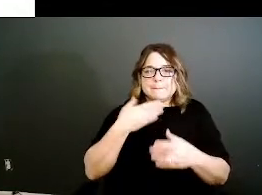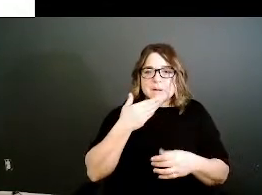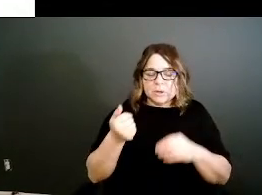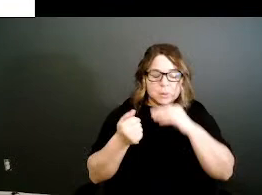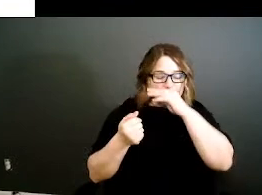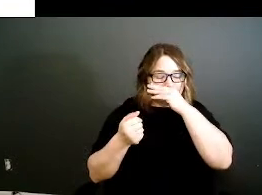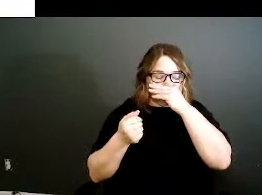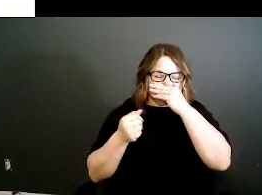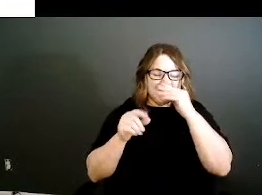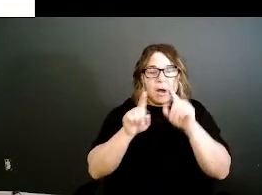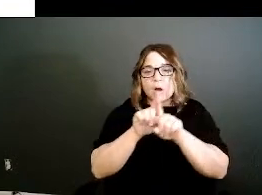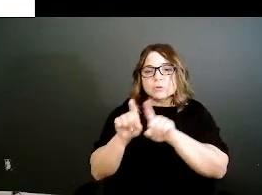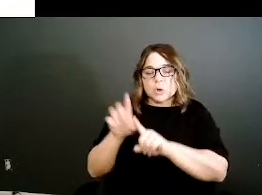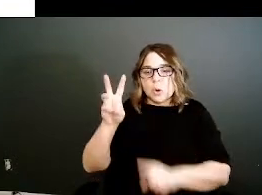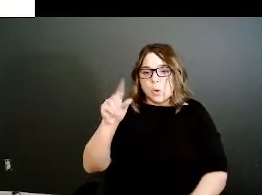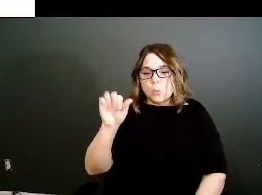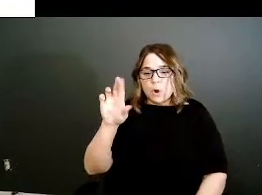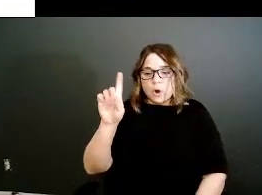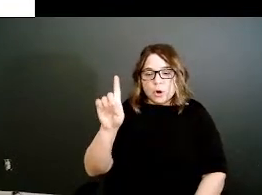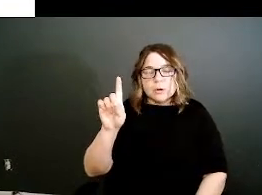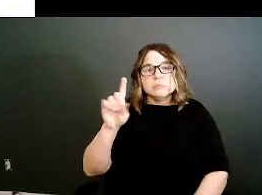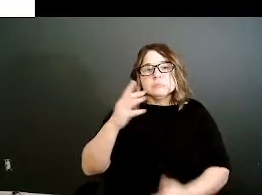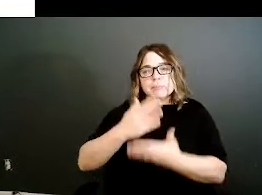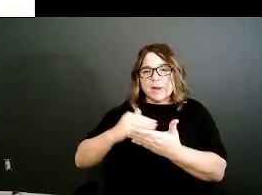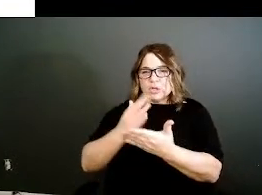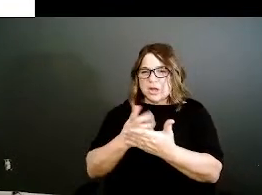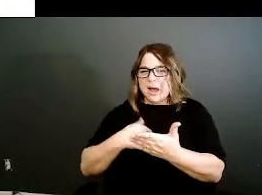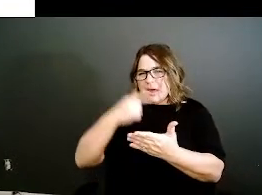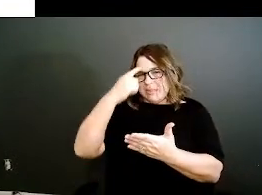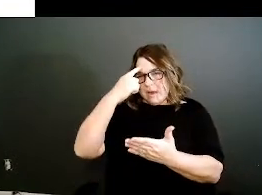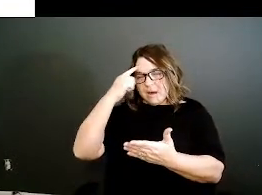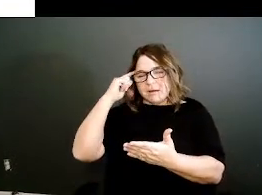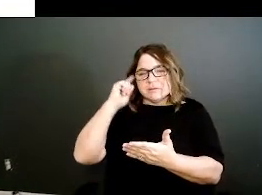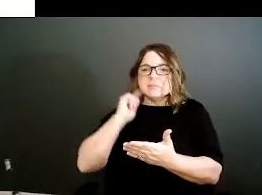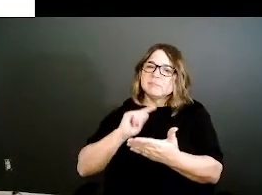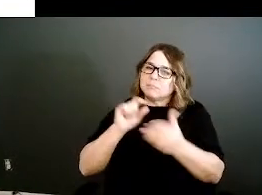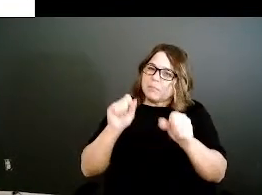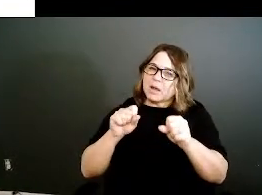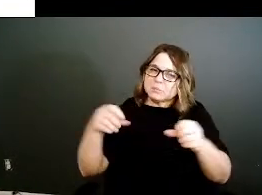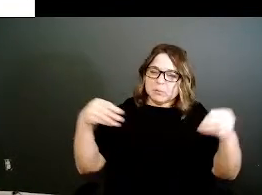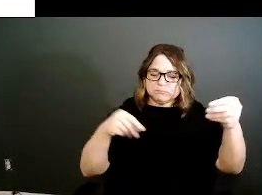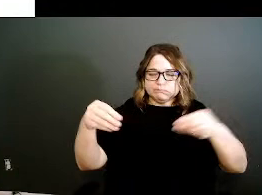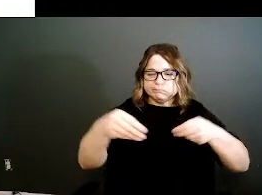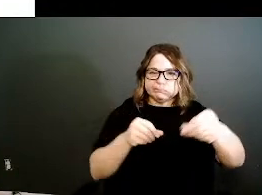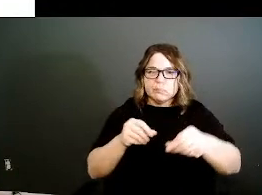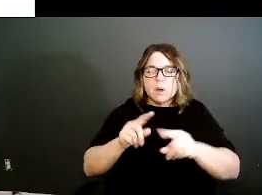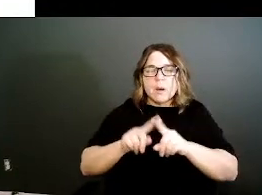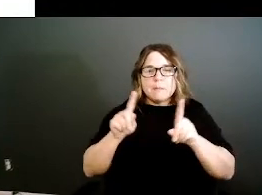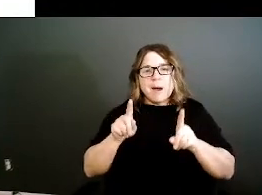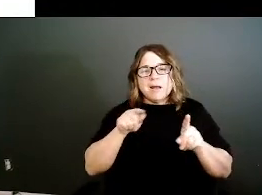EFFECTIVE LEADERSHIP REALLY SHOULD BE AN ENTERPRISE PRIORITY. AND THAT'S WHAT WE SIGNAL TO OUR CITY'S BUDGET RATHER THAN WARD BUDGETS.